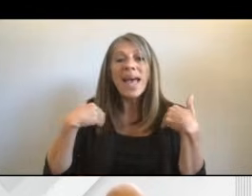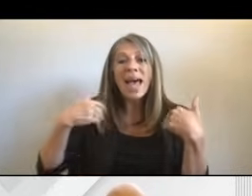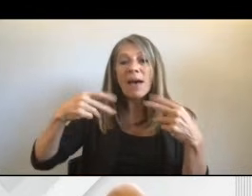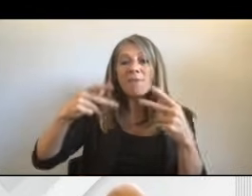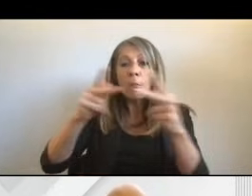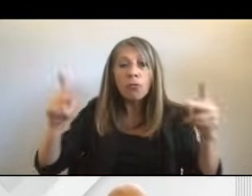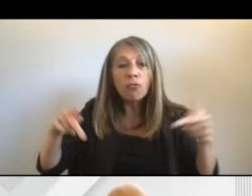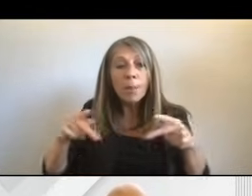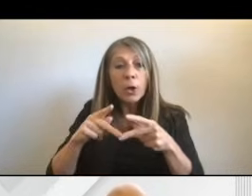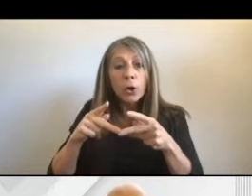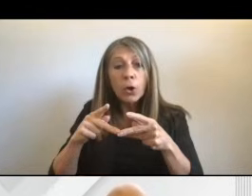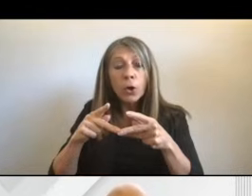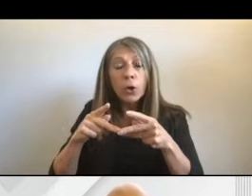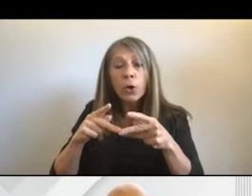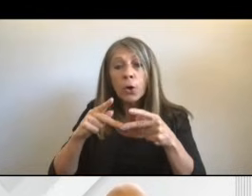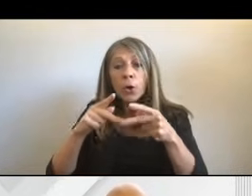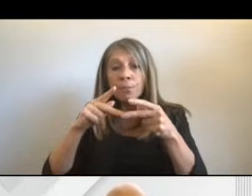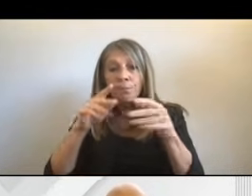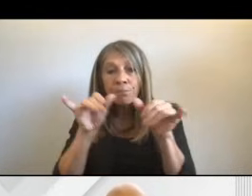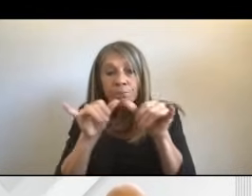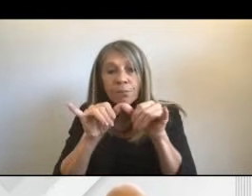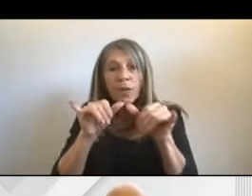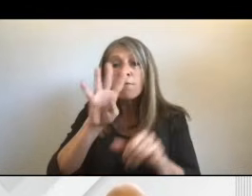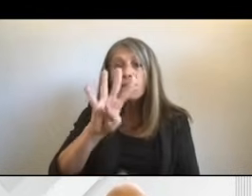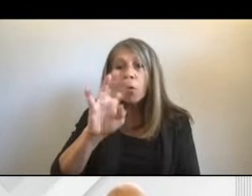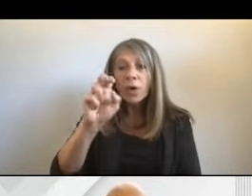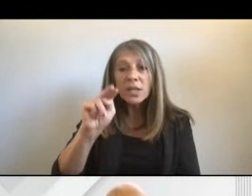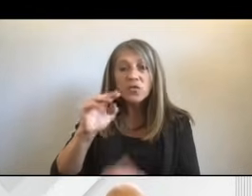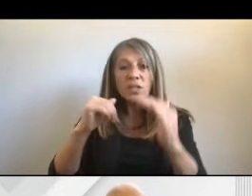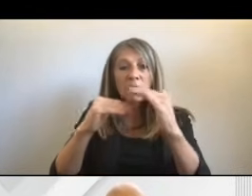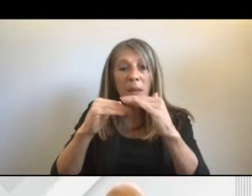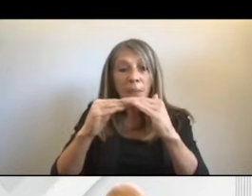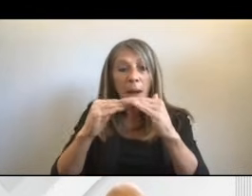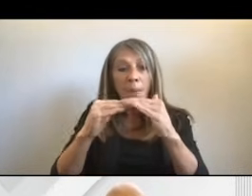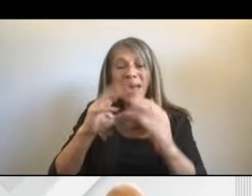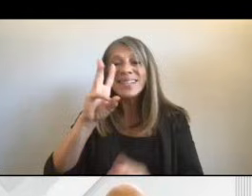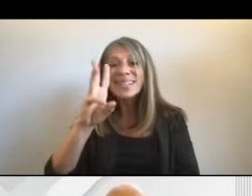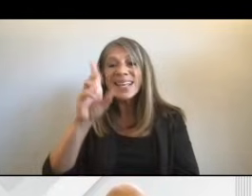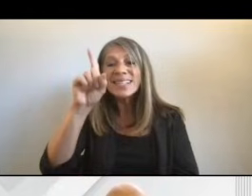a perimeter dimension of 4 inches minimum and 6.25 inches